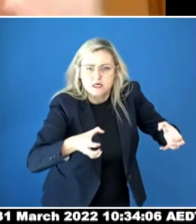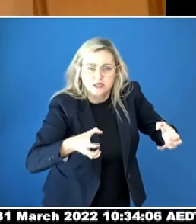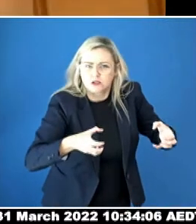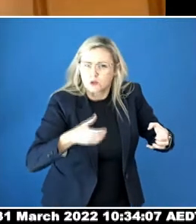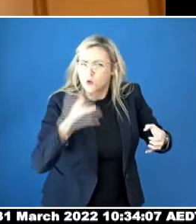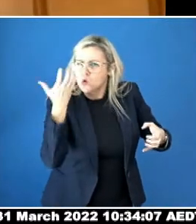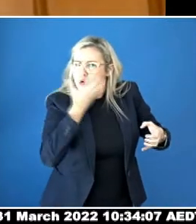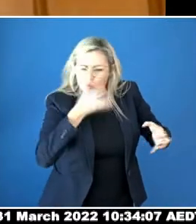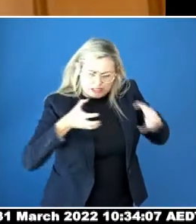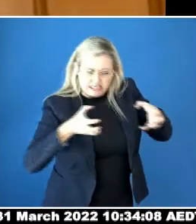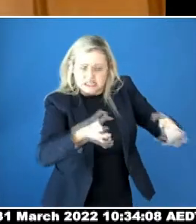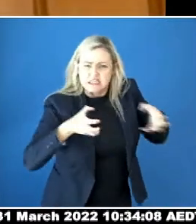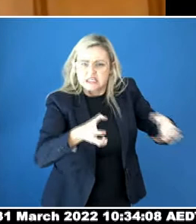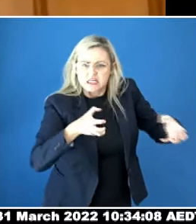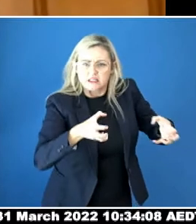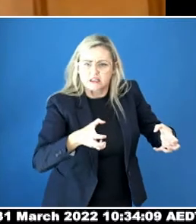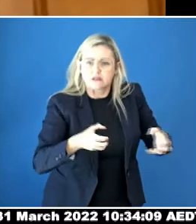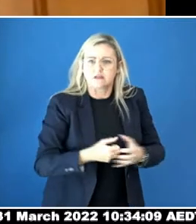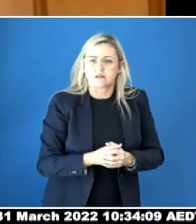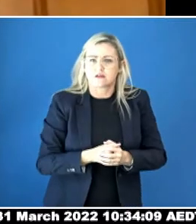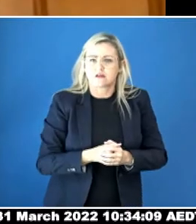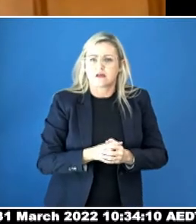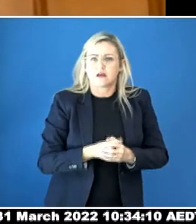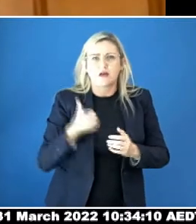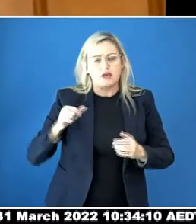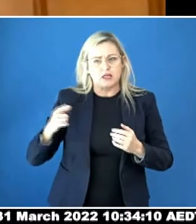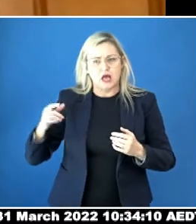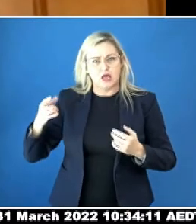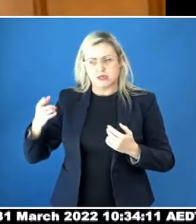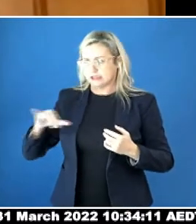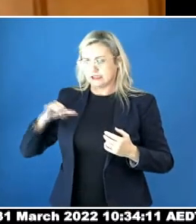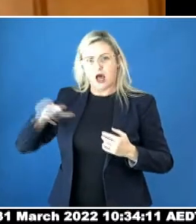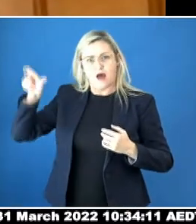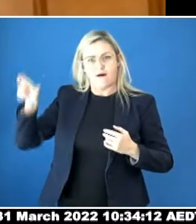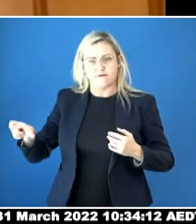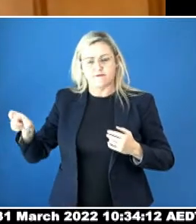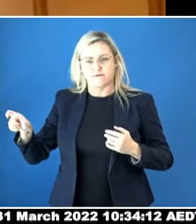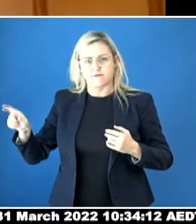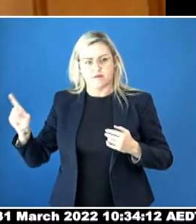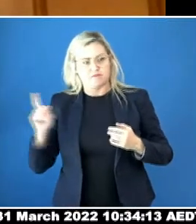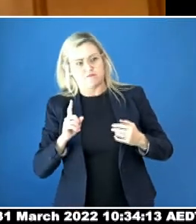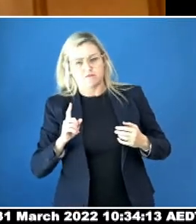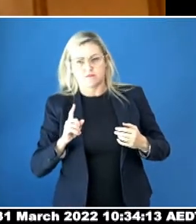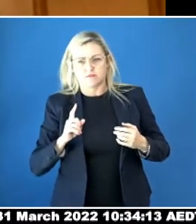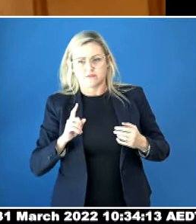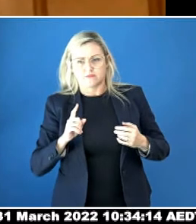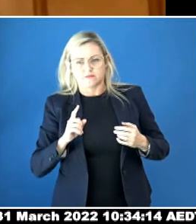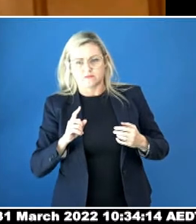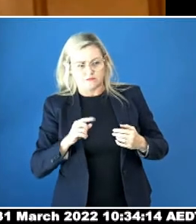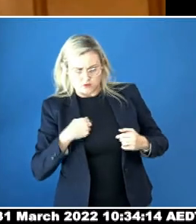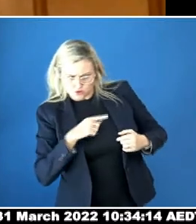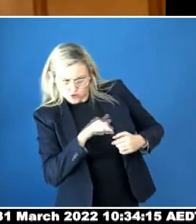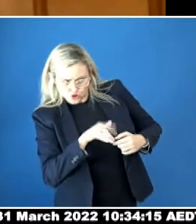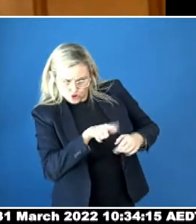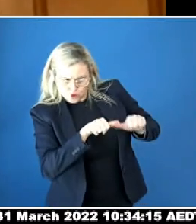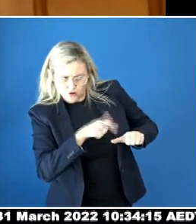And then one of the staff said, right, "You want me to call the